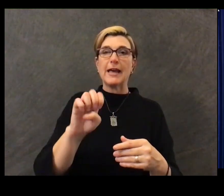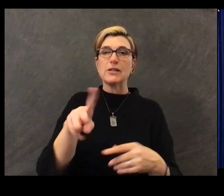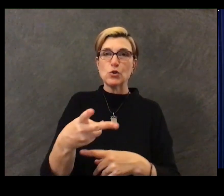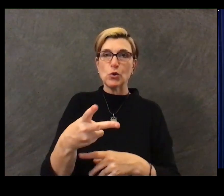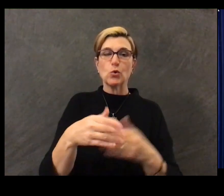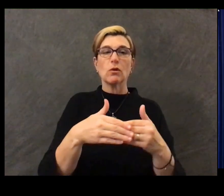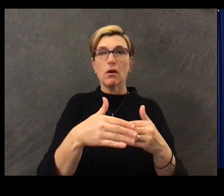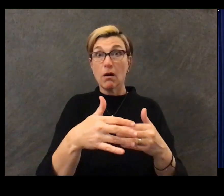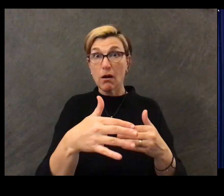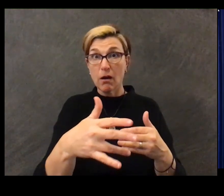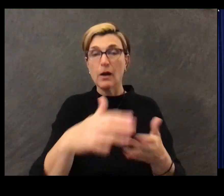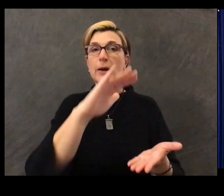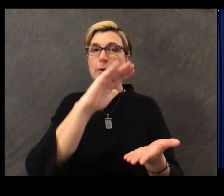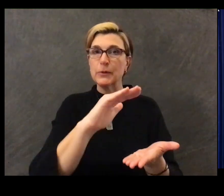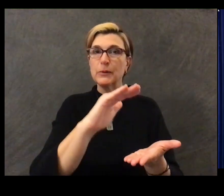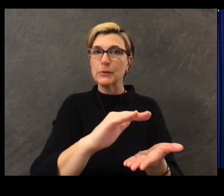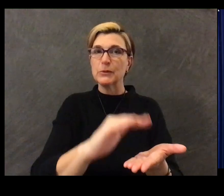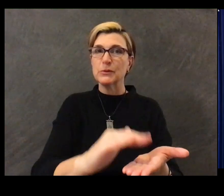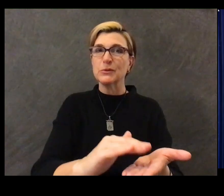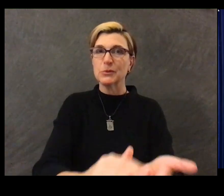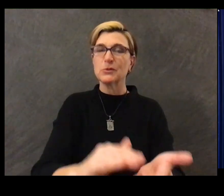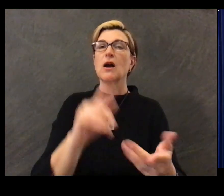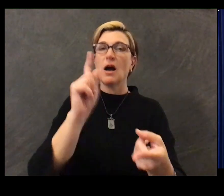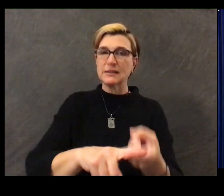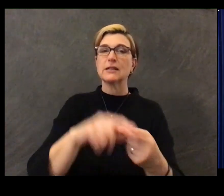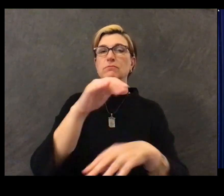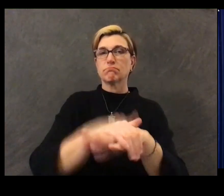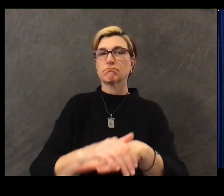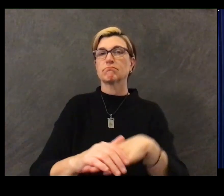are different dynamics of outbreaks in different parts of the country so the